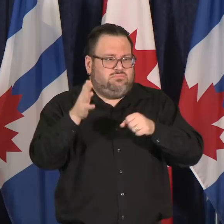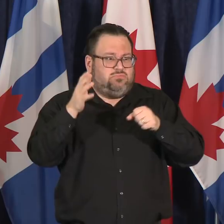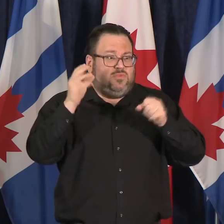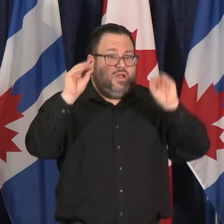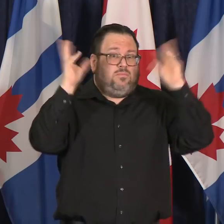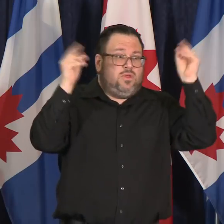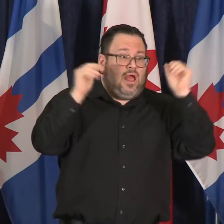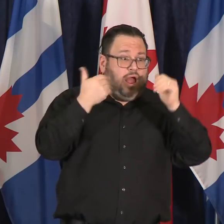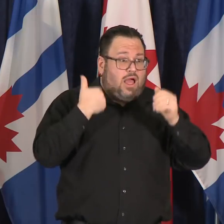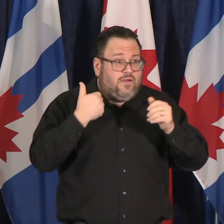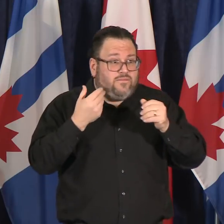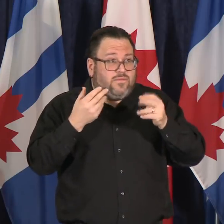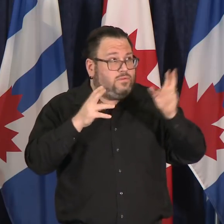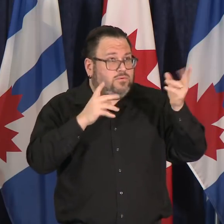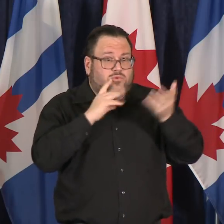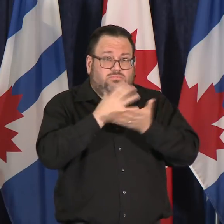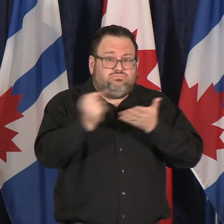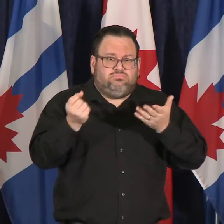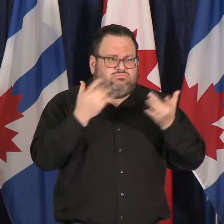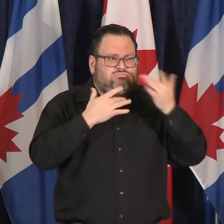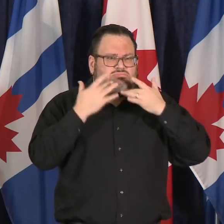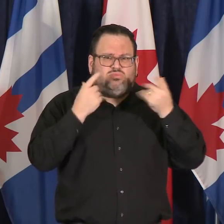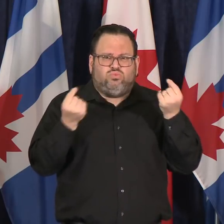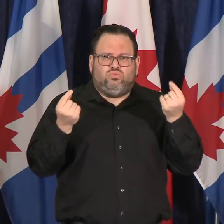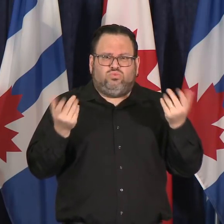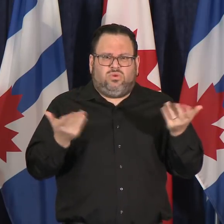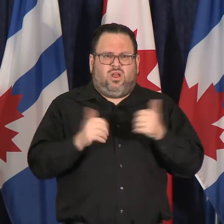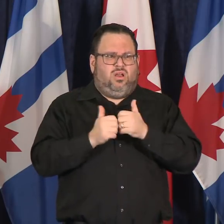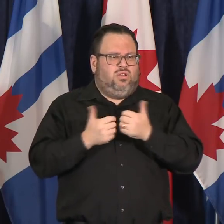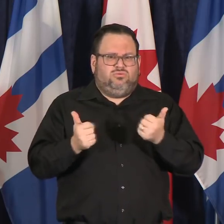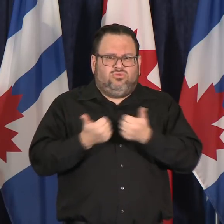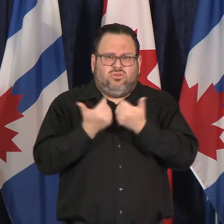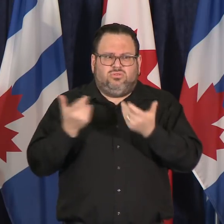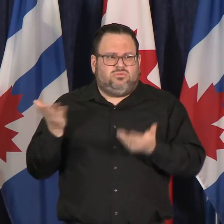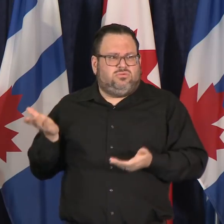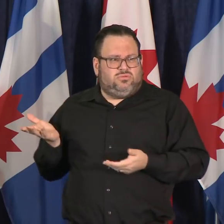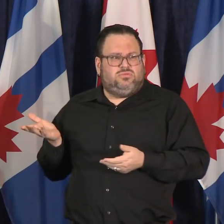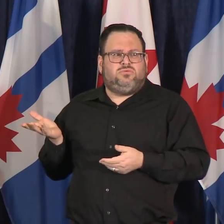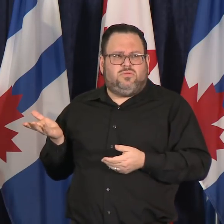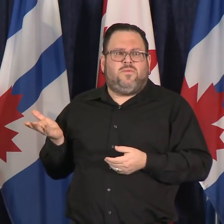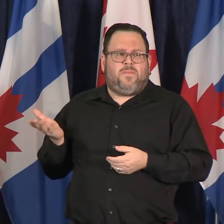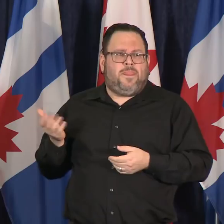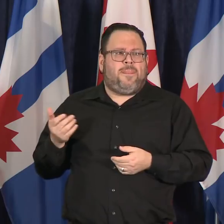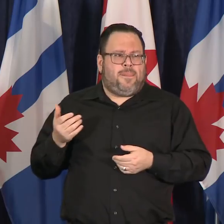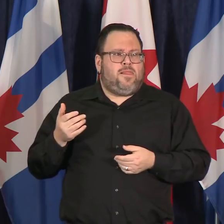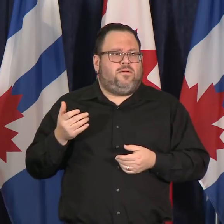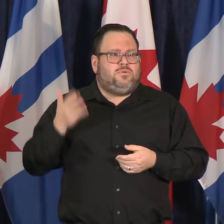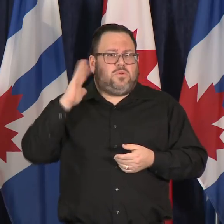infrastructure so I admit I am NOT up to speed with respect to paramedics